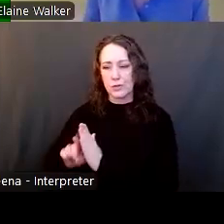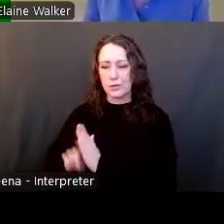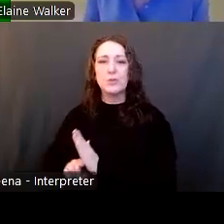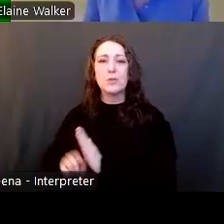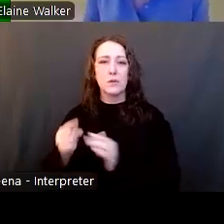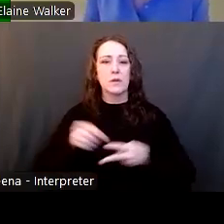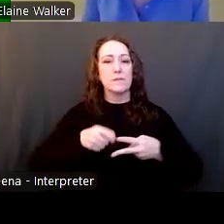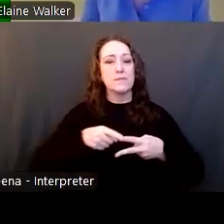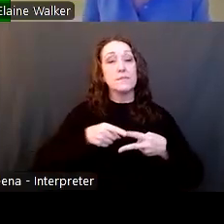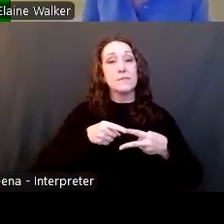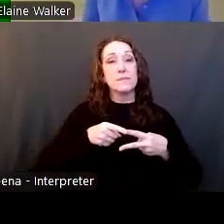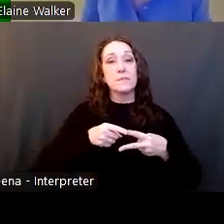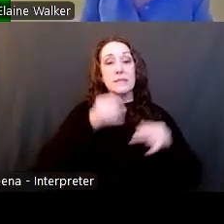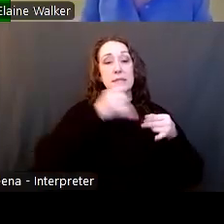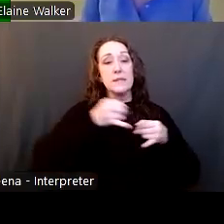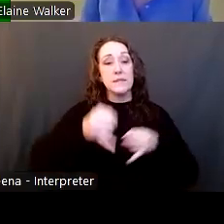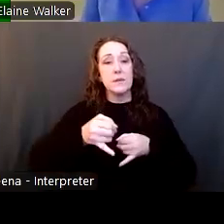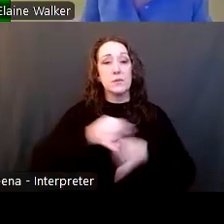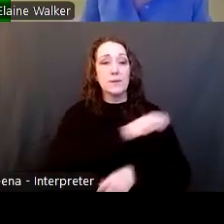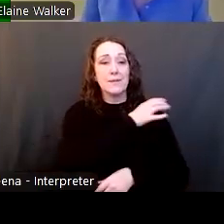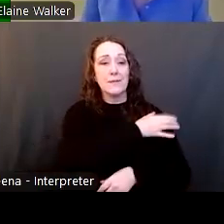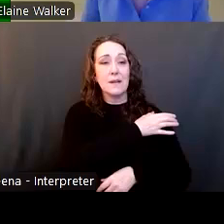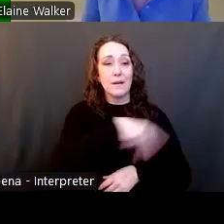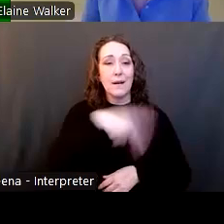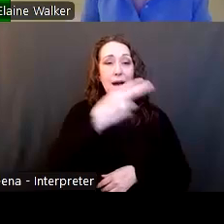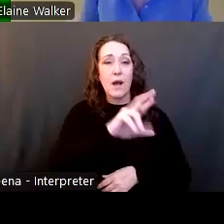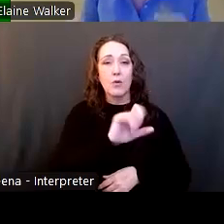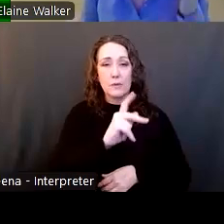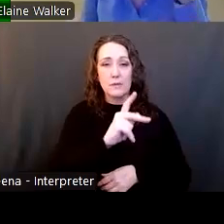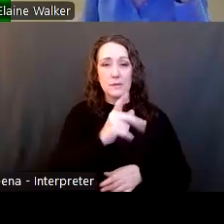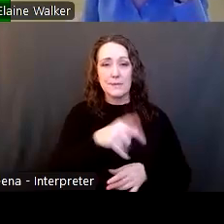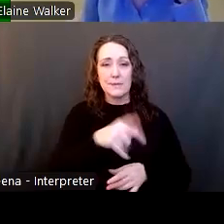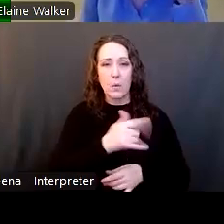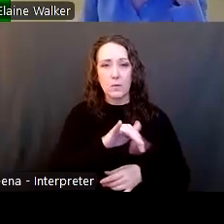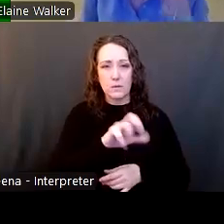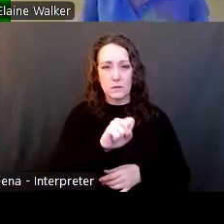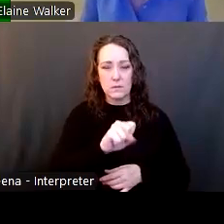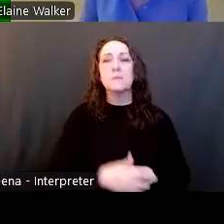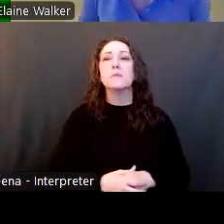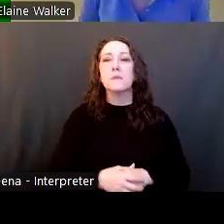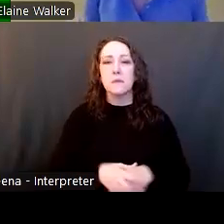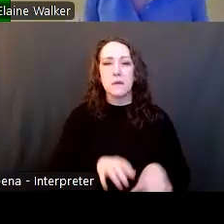will be on individuals at clinical high risk for psychosis and again time permitting a little bit